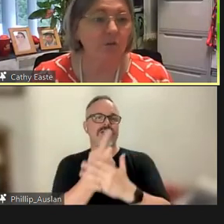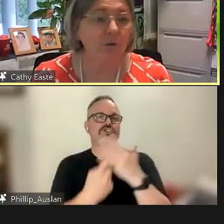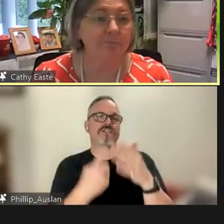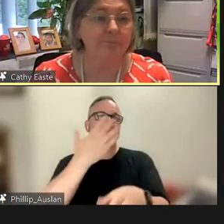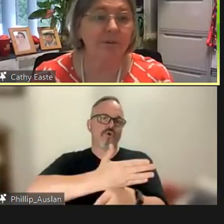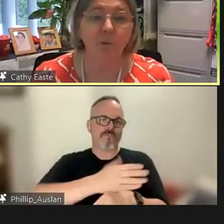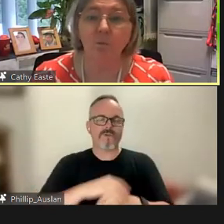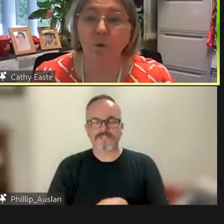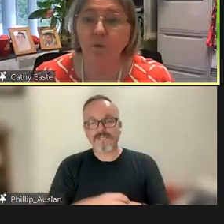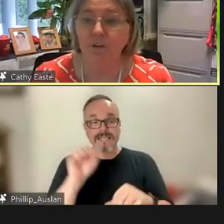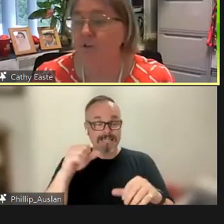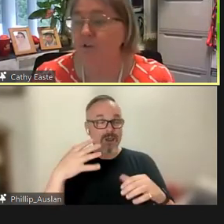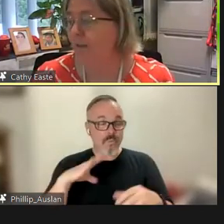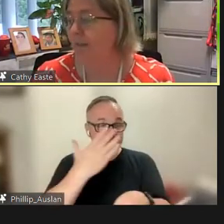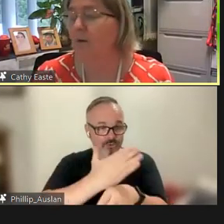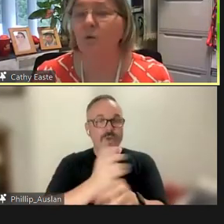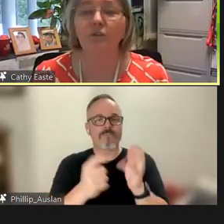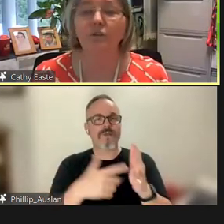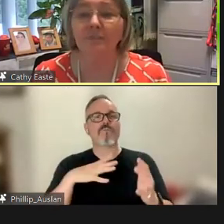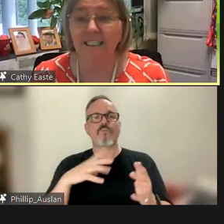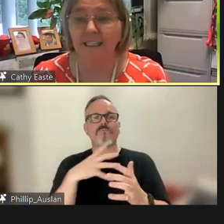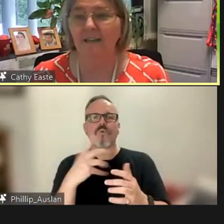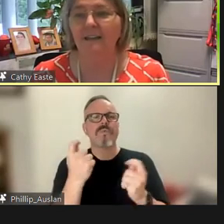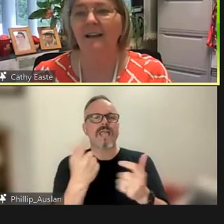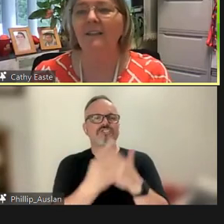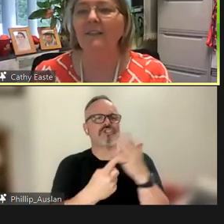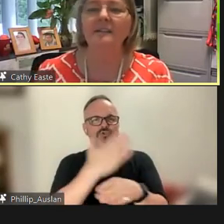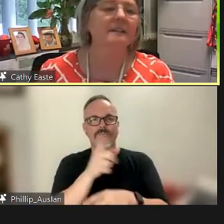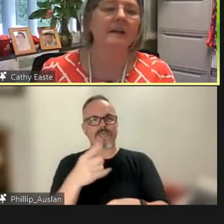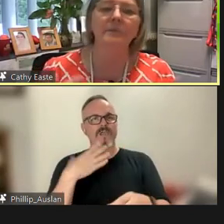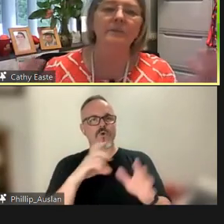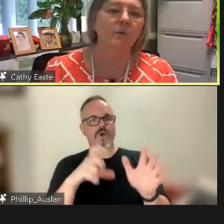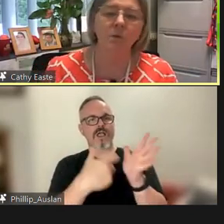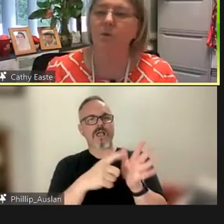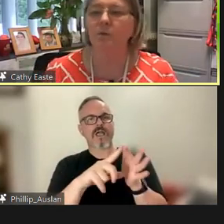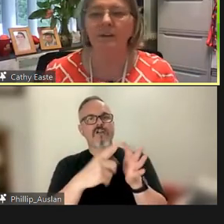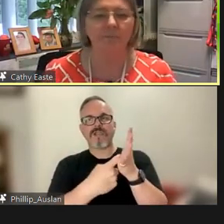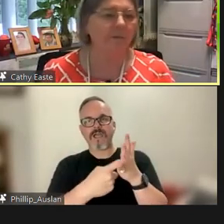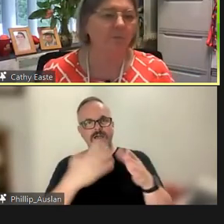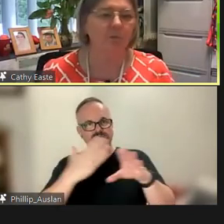want a job, but they want more than a job. They want a career. That's the same as all deaf people,